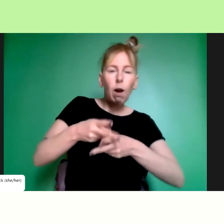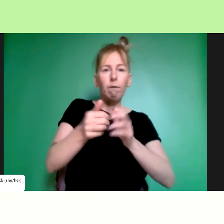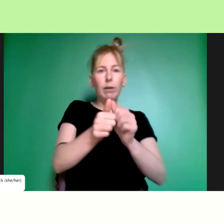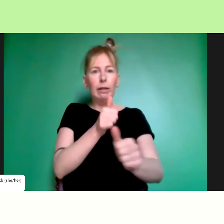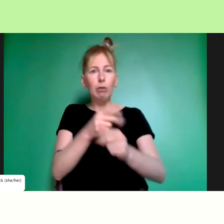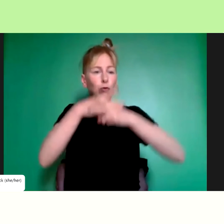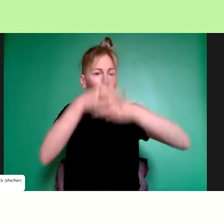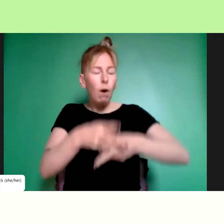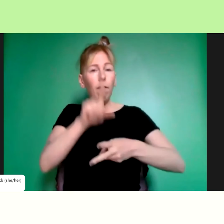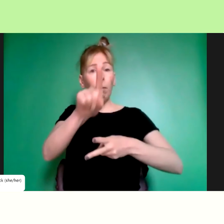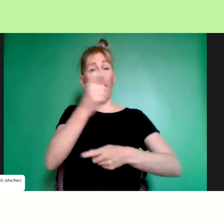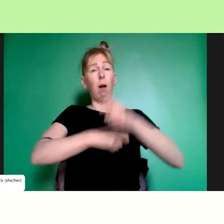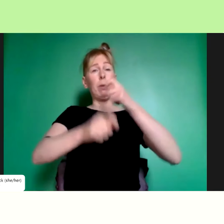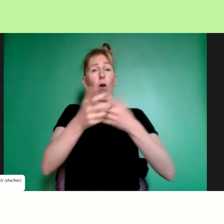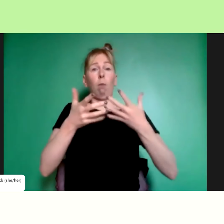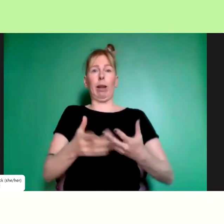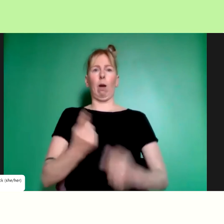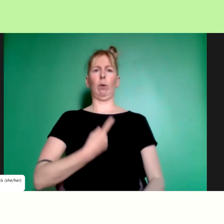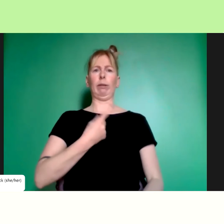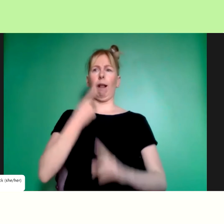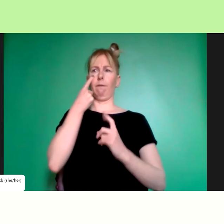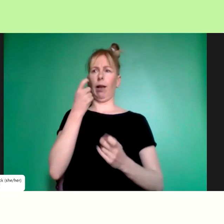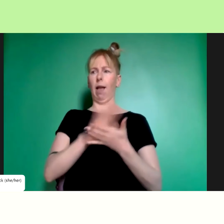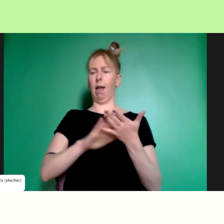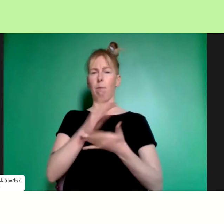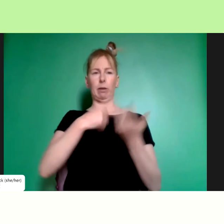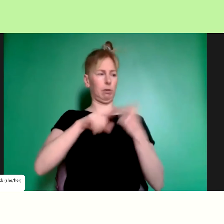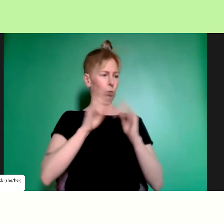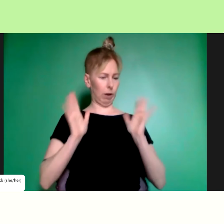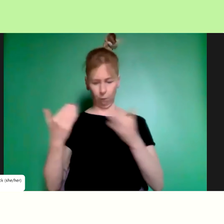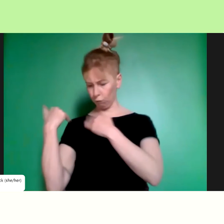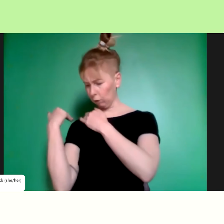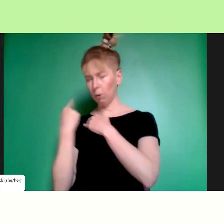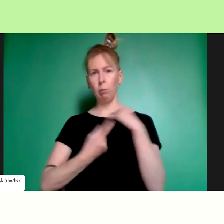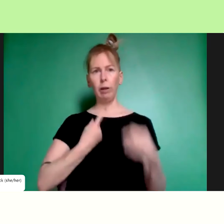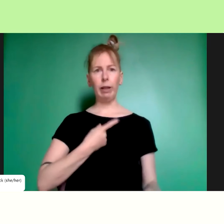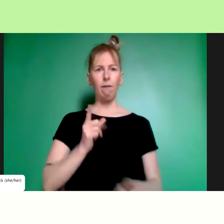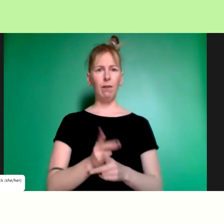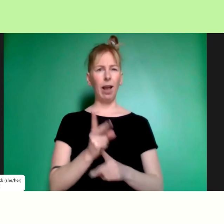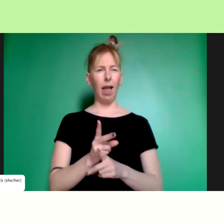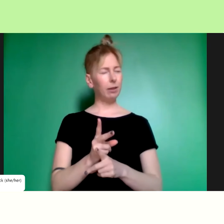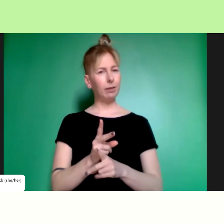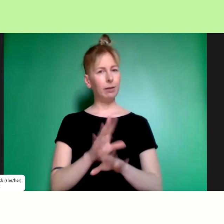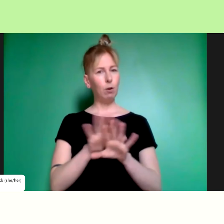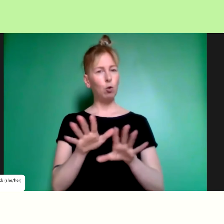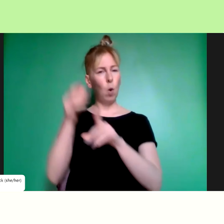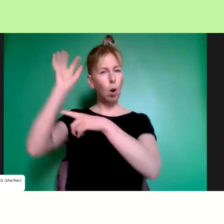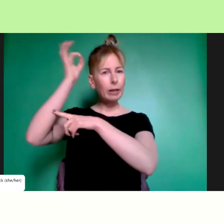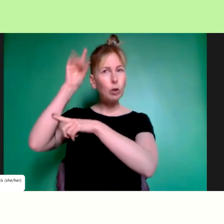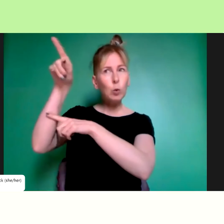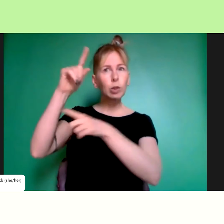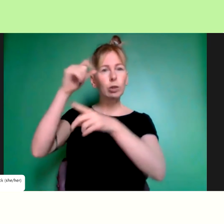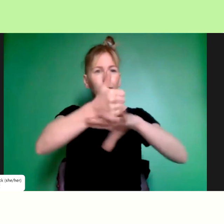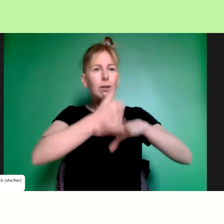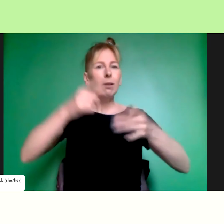So yeah, some of these questions and more will be explored today, but we're going to start with to five-minute presentations from Jack Ky Tan and Khanyisile Mbongwa.